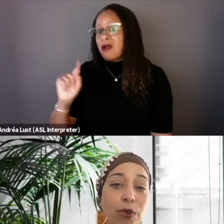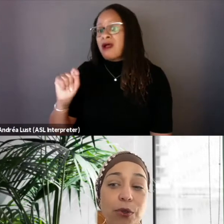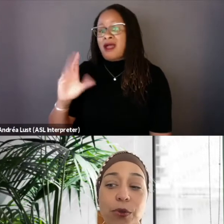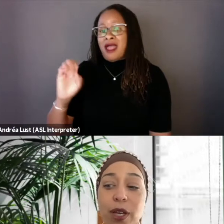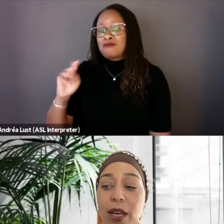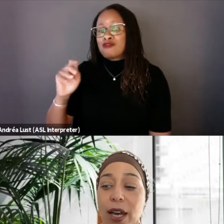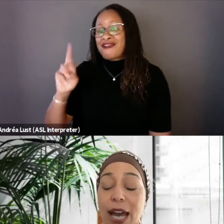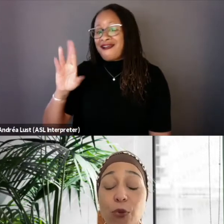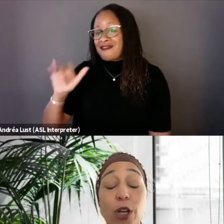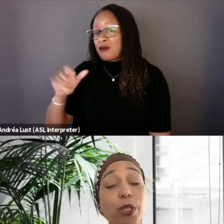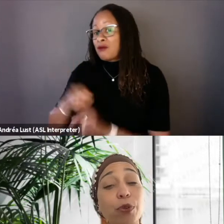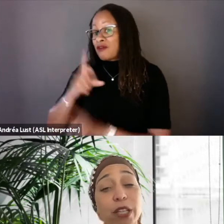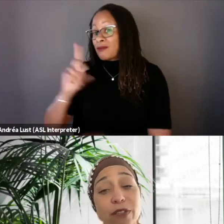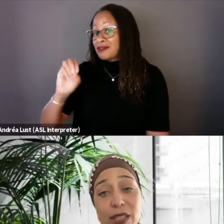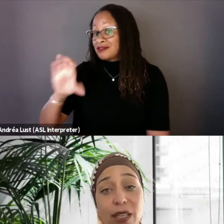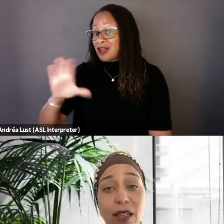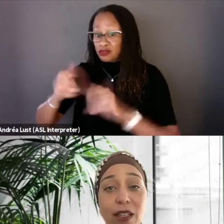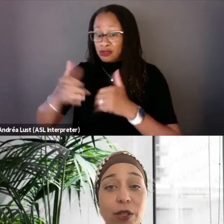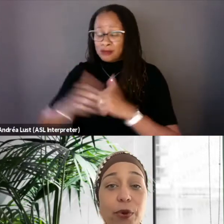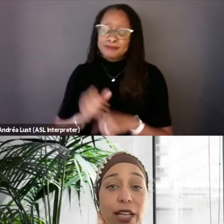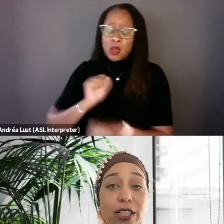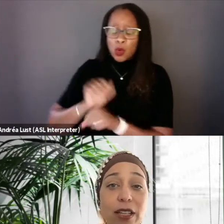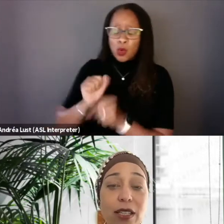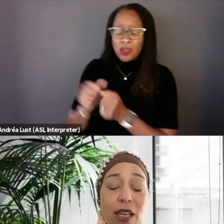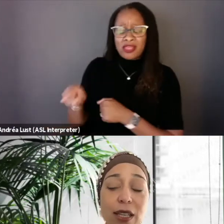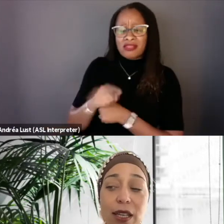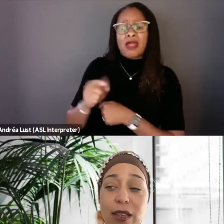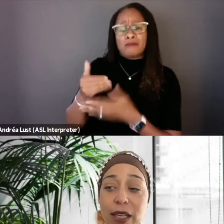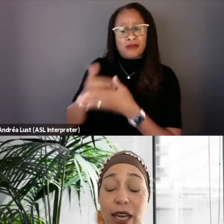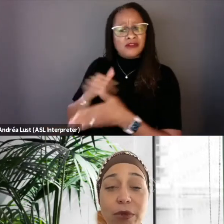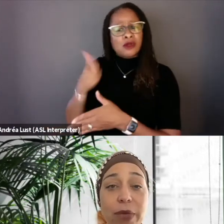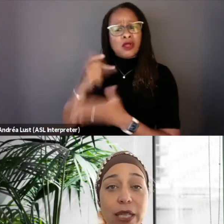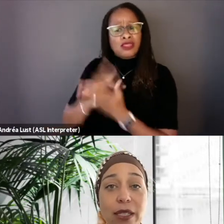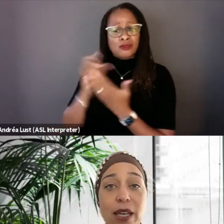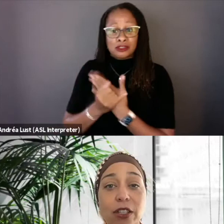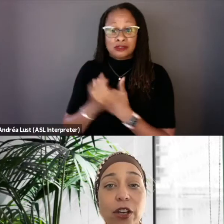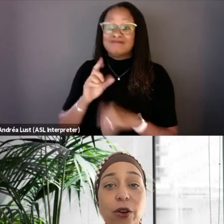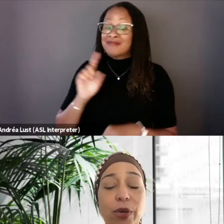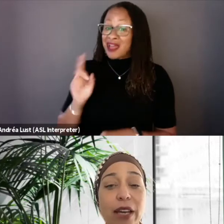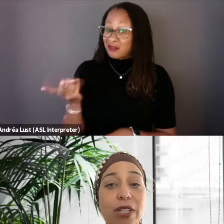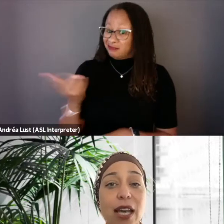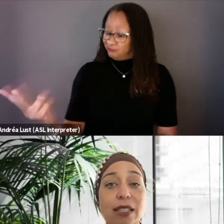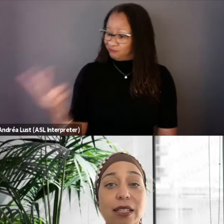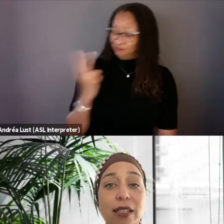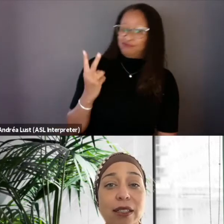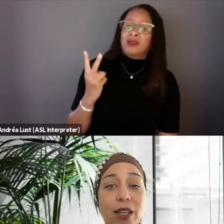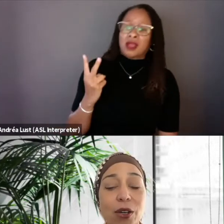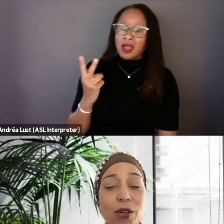who I'd worked with previously on other projects. And they came to me and said, you know, we had this idea.